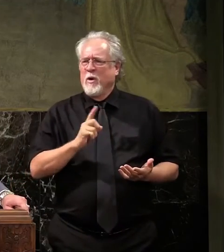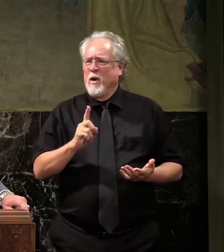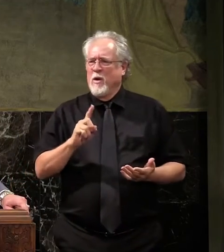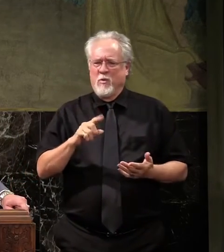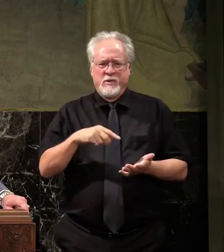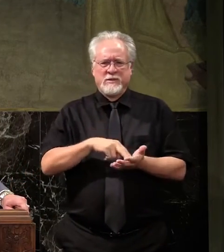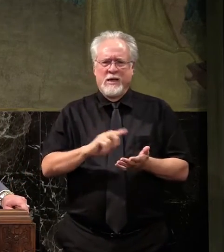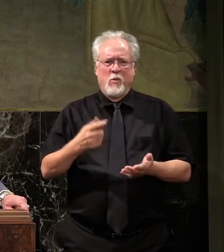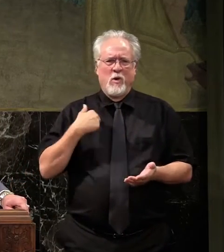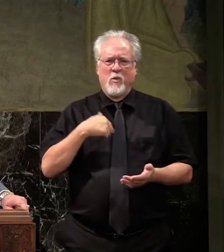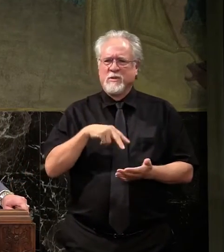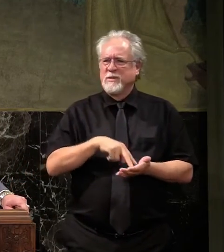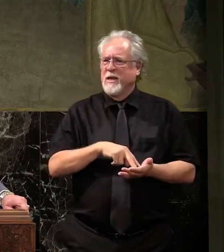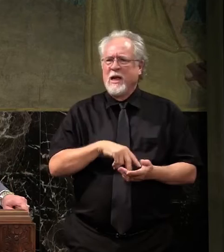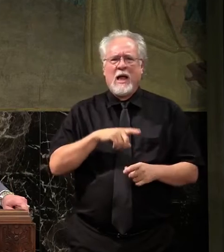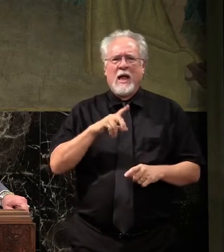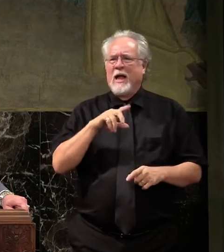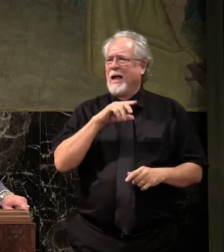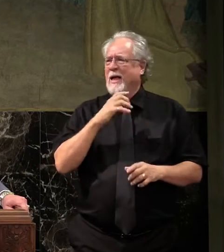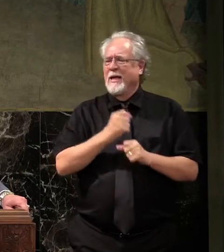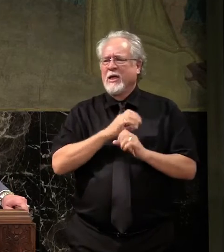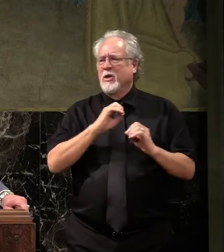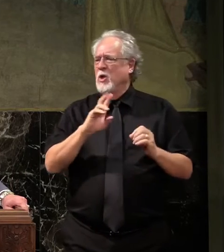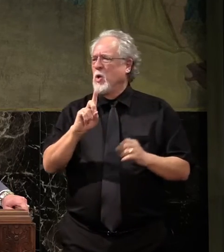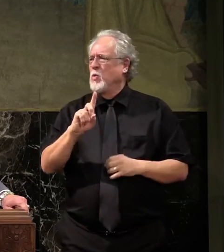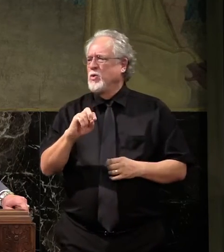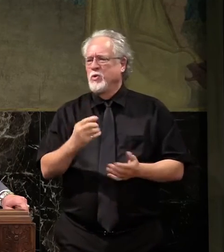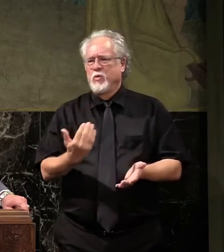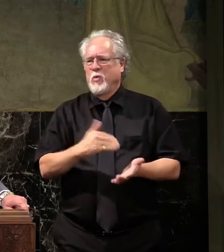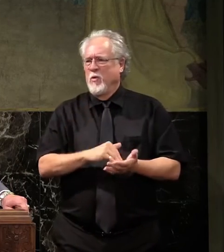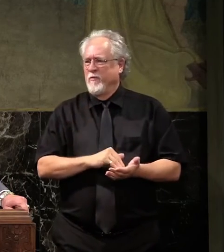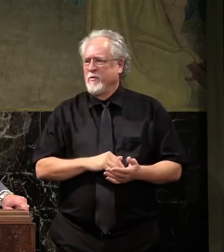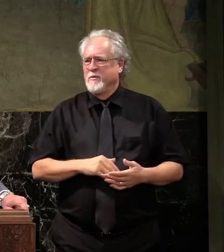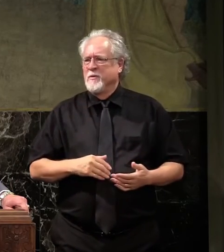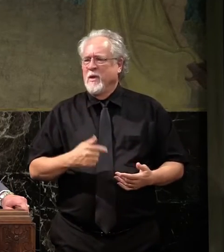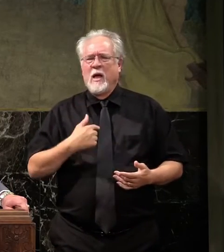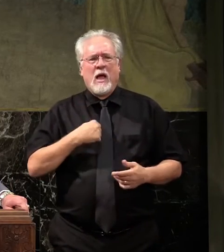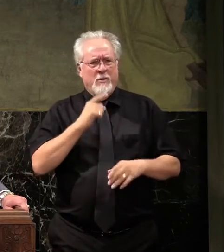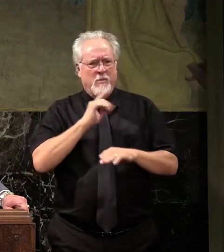I don't get do-overs any more than you do. I'm committed to working with the